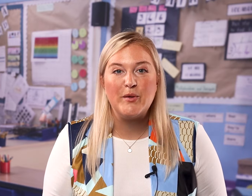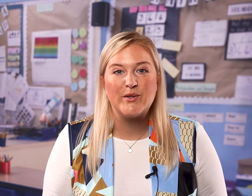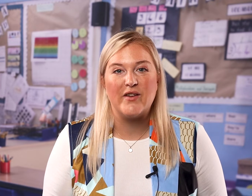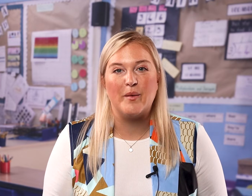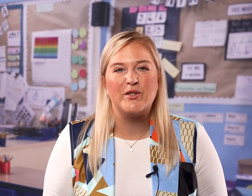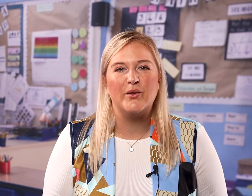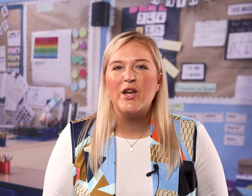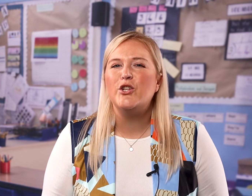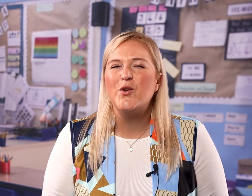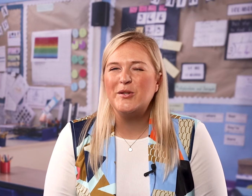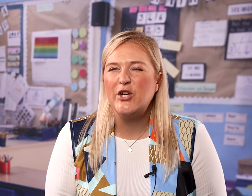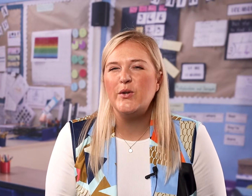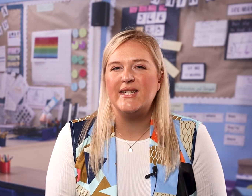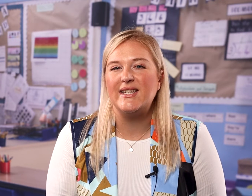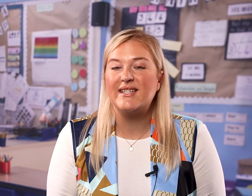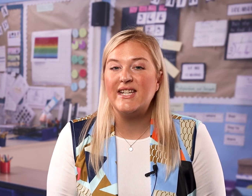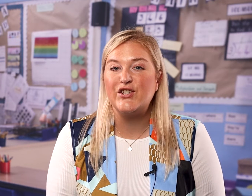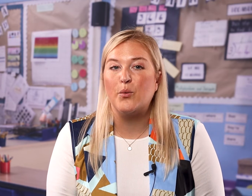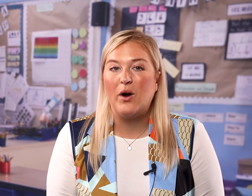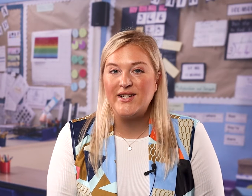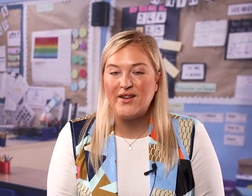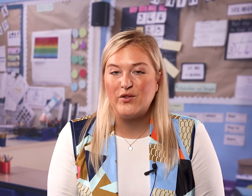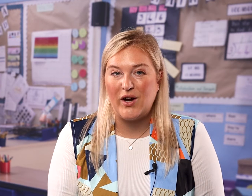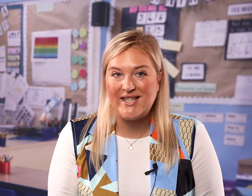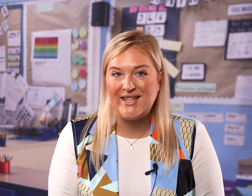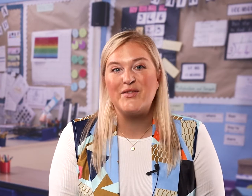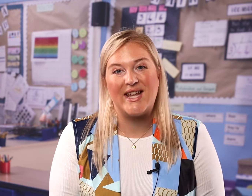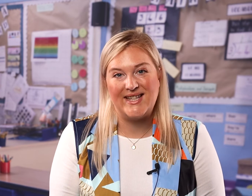open yourself up to new opportunities to teach in a wider variety of settings.